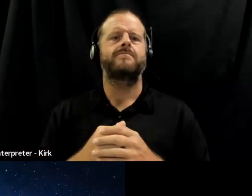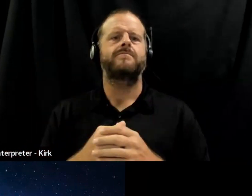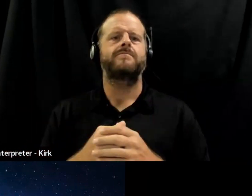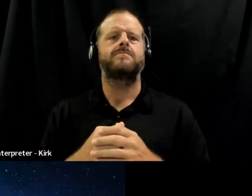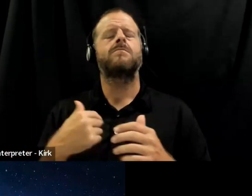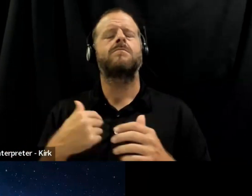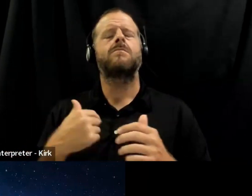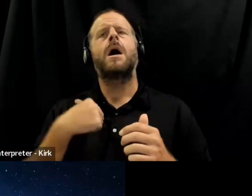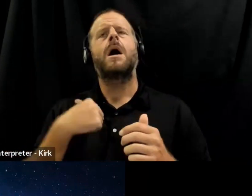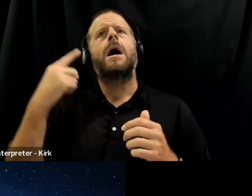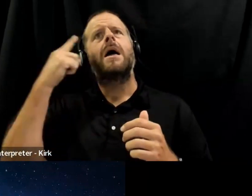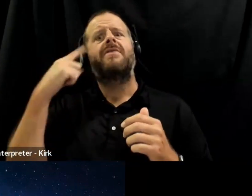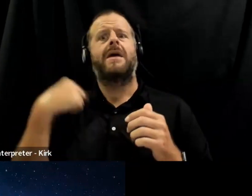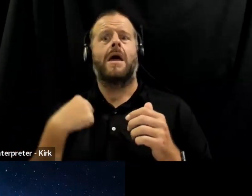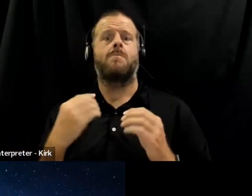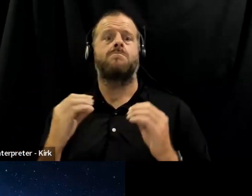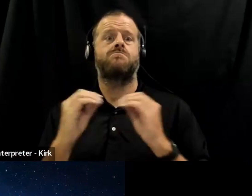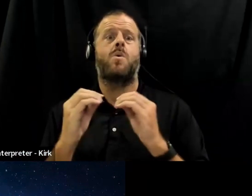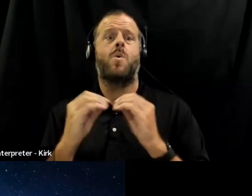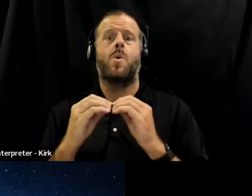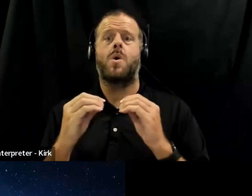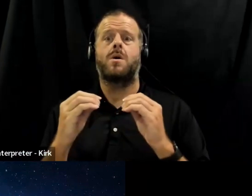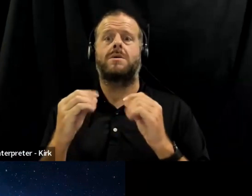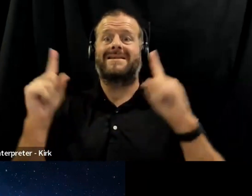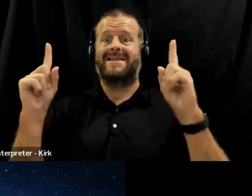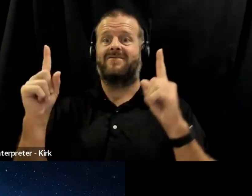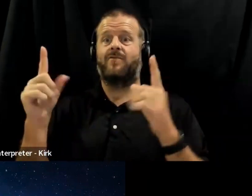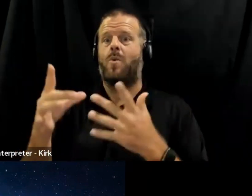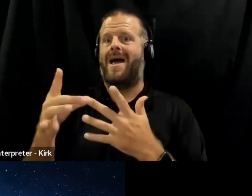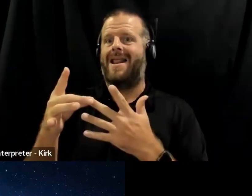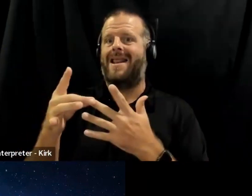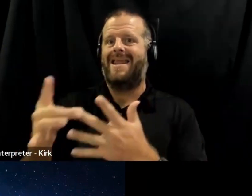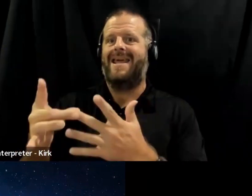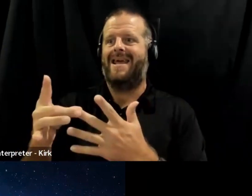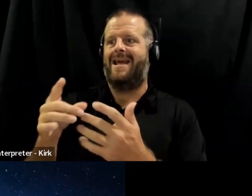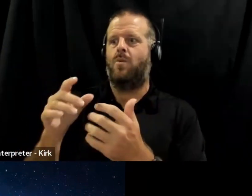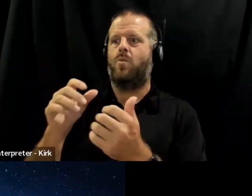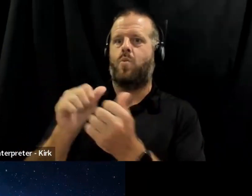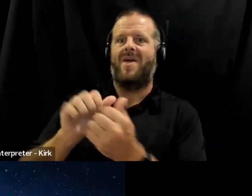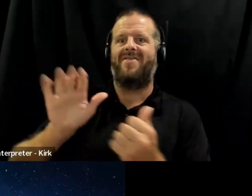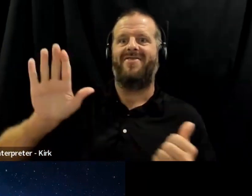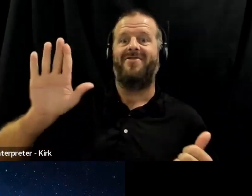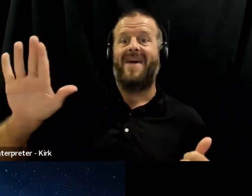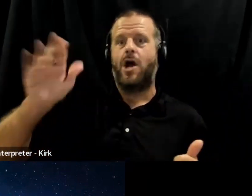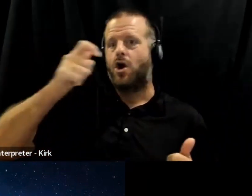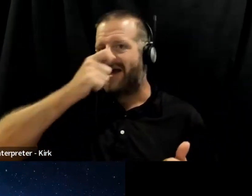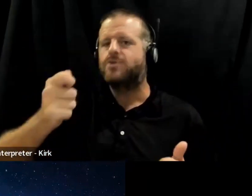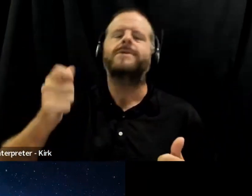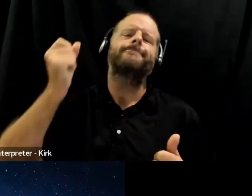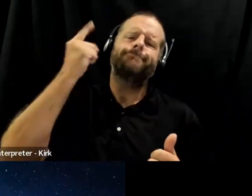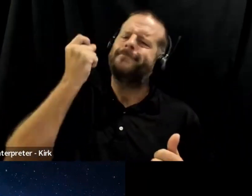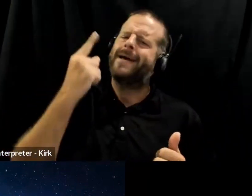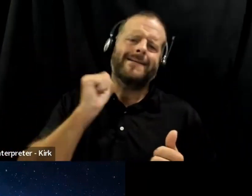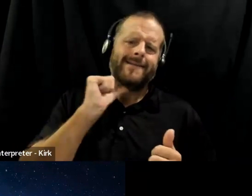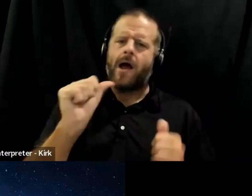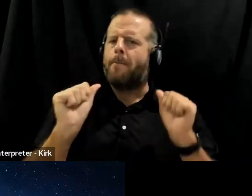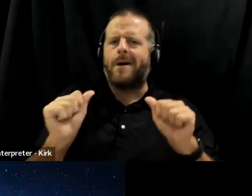I am led by an individual's interests. And I know that that's not feasible every single time, but somebody, for instance,